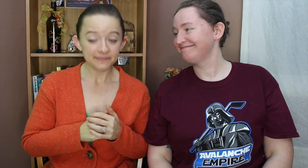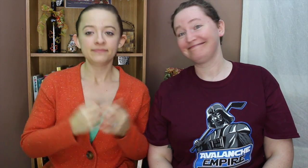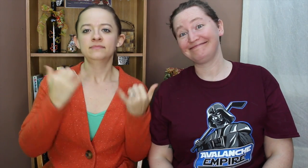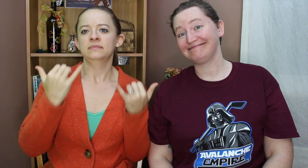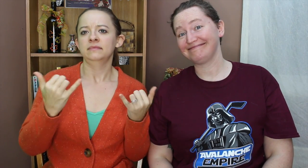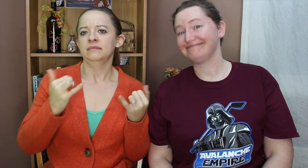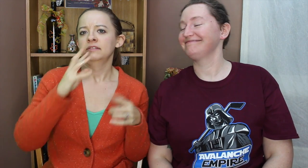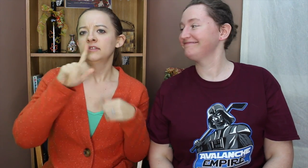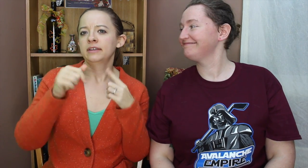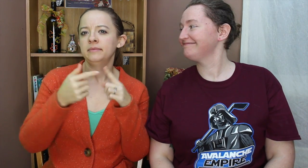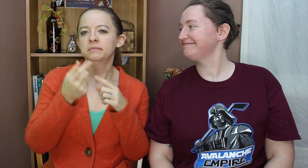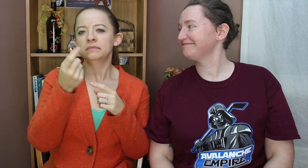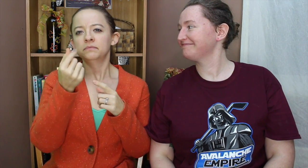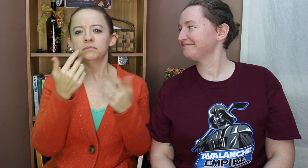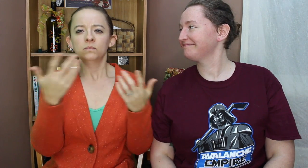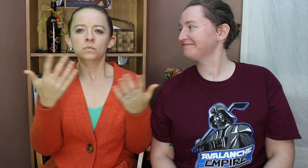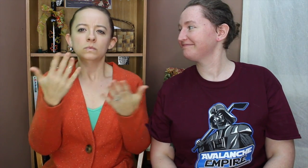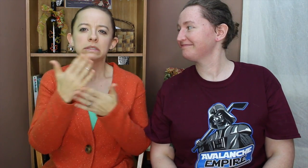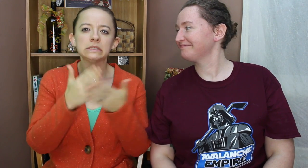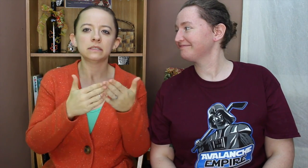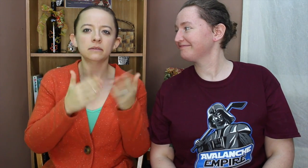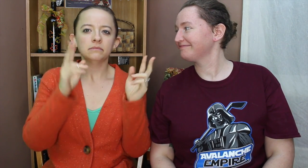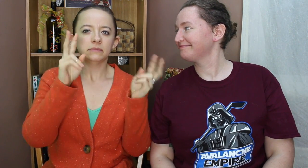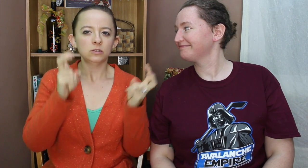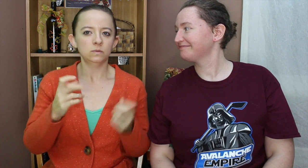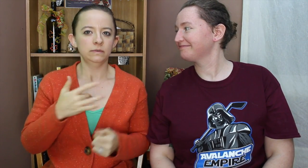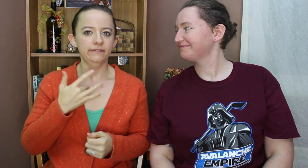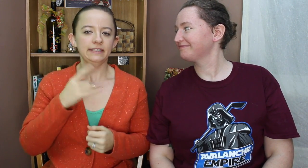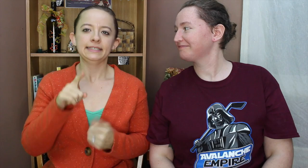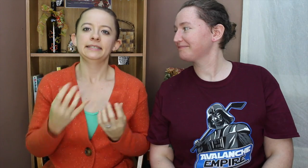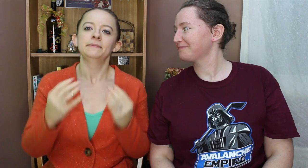welcome back! So today we're gonna talk a little bit more about